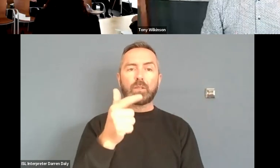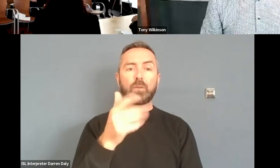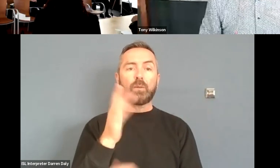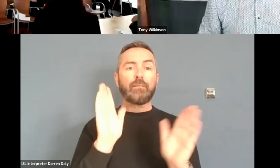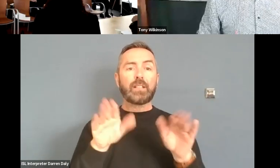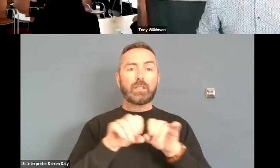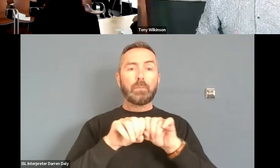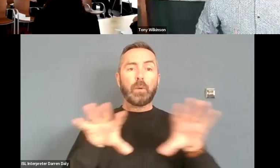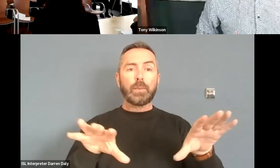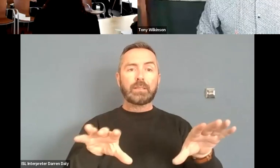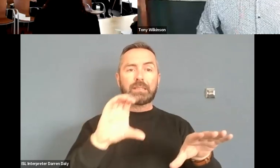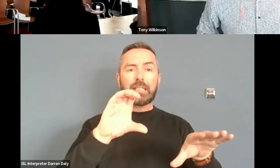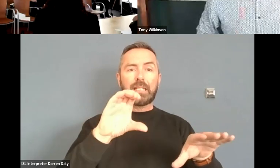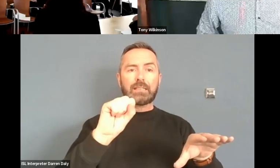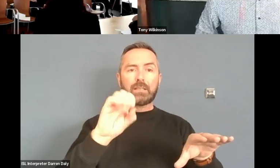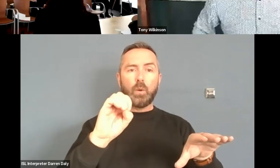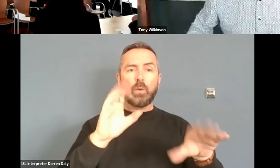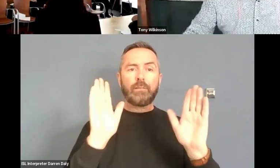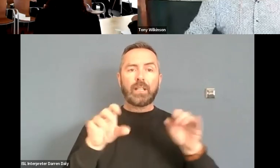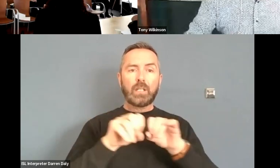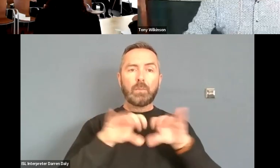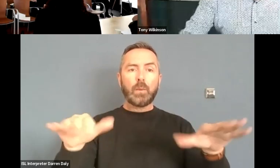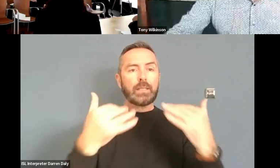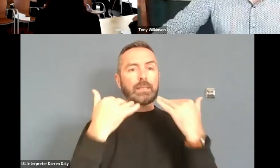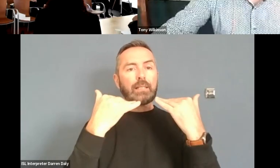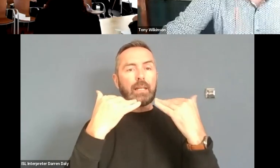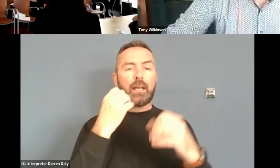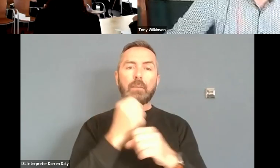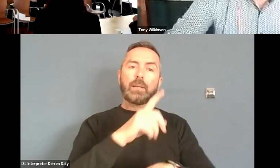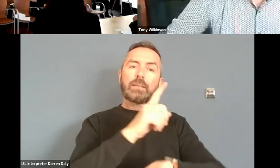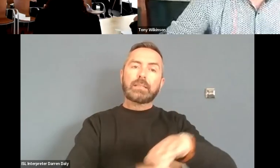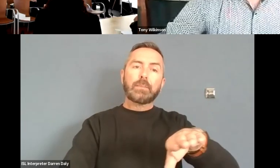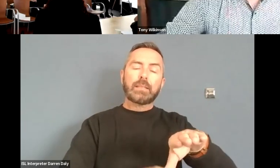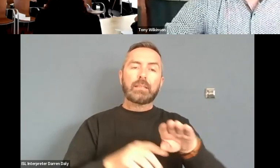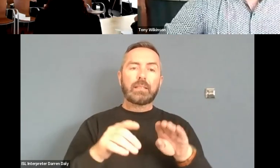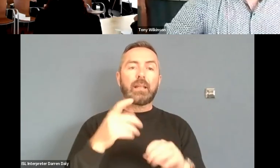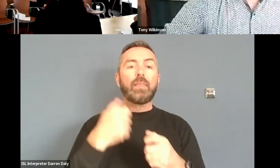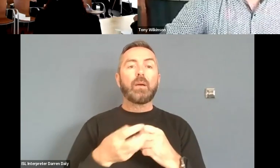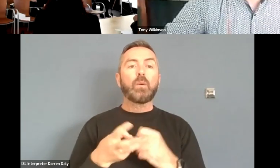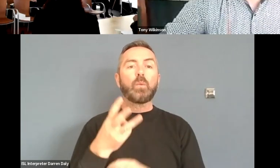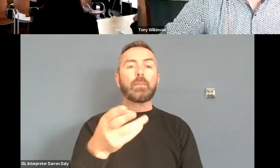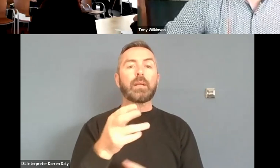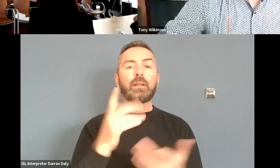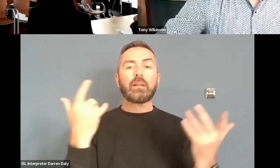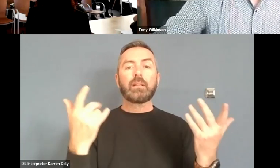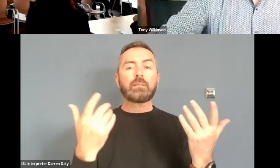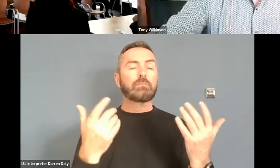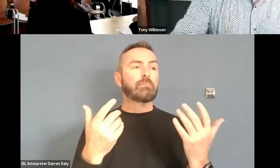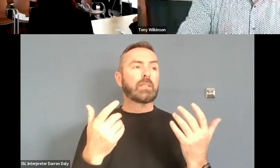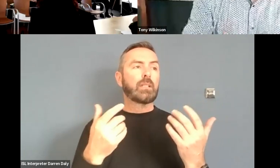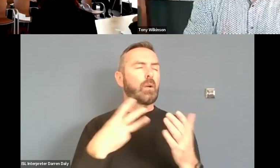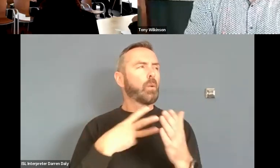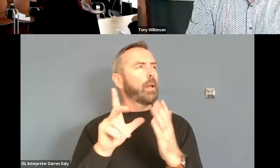when the CSO publishes data around disability, which will be later in 2023.